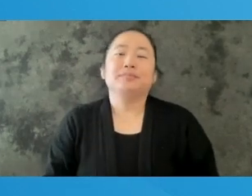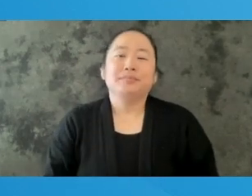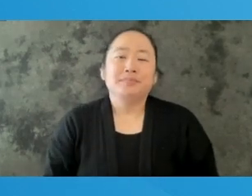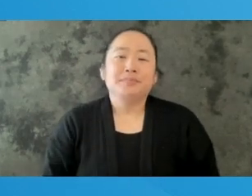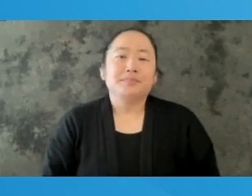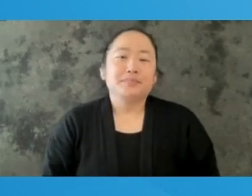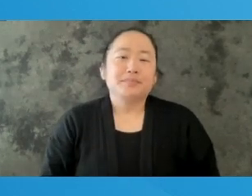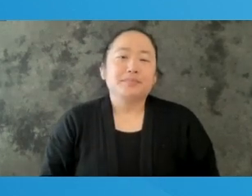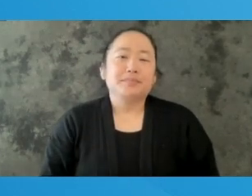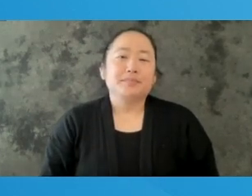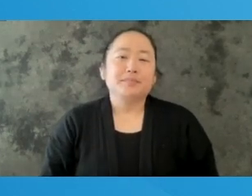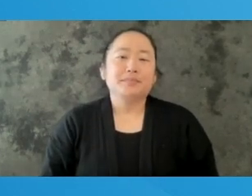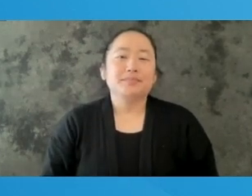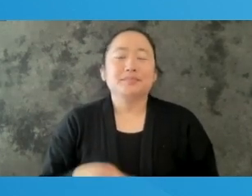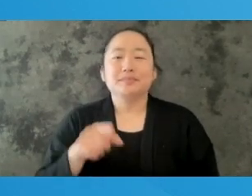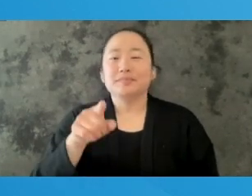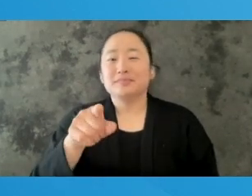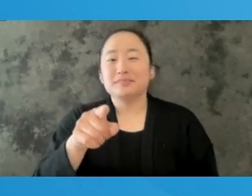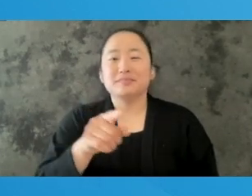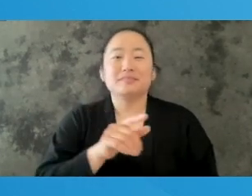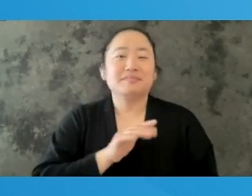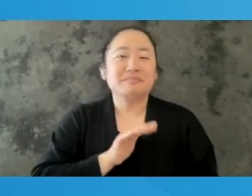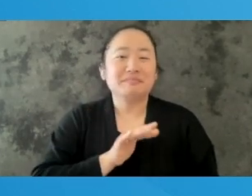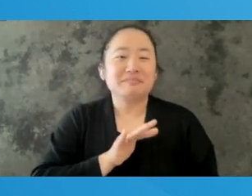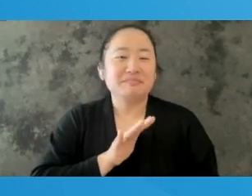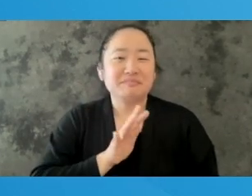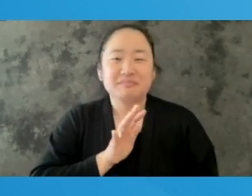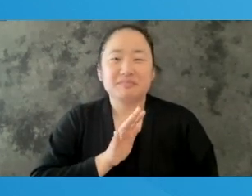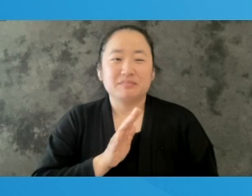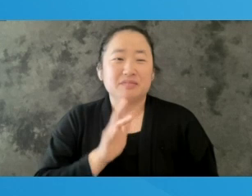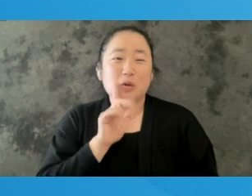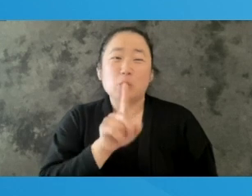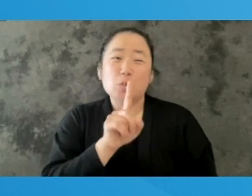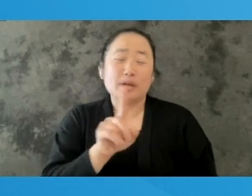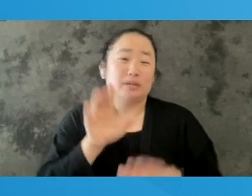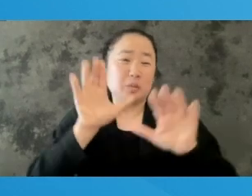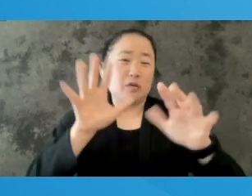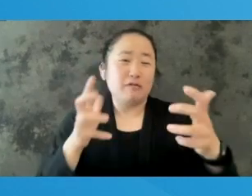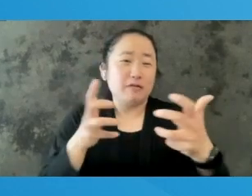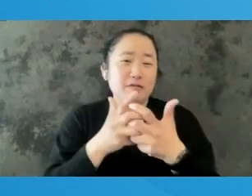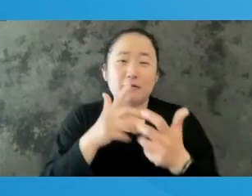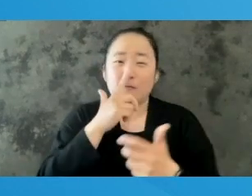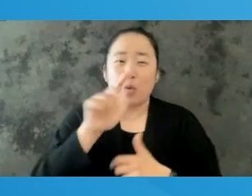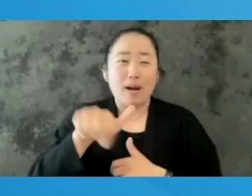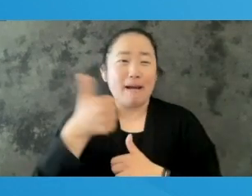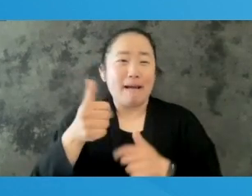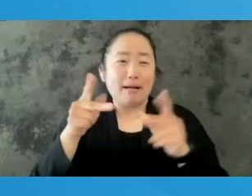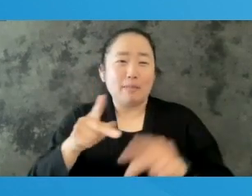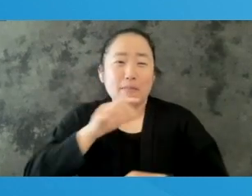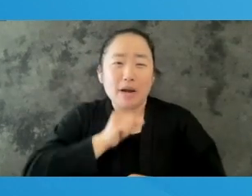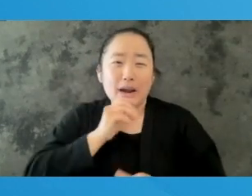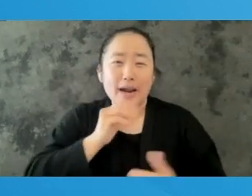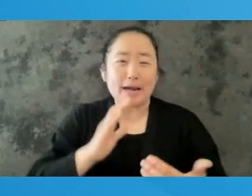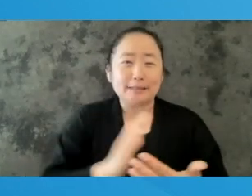This routine, it works for learners of all ages, from preschool to adult learners as